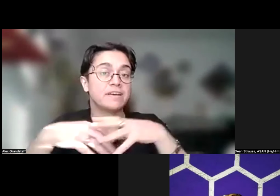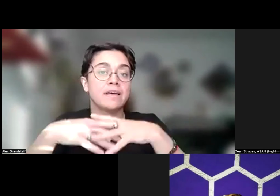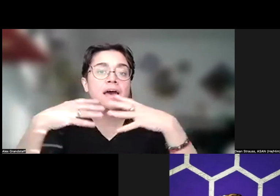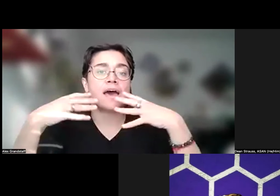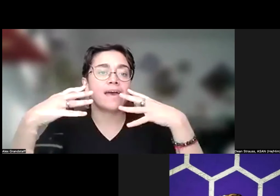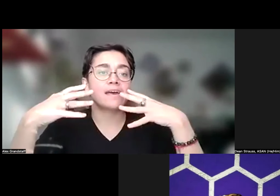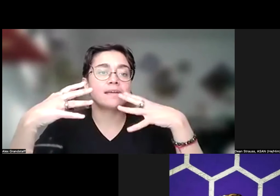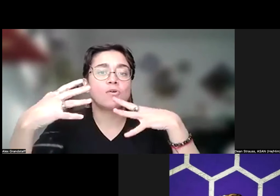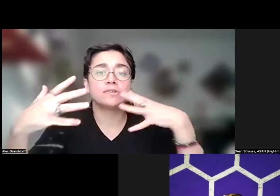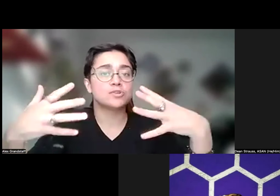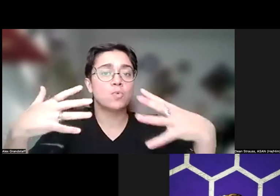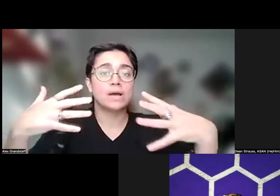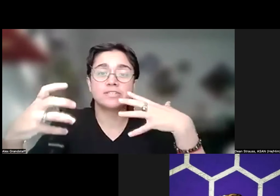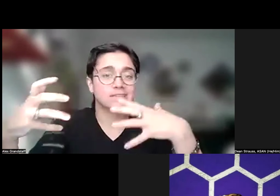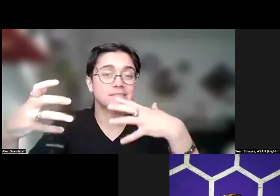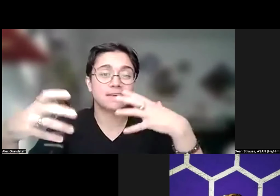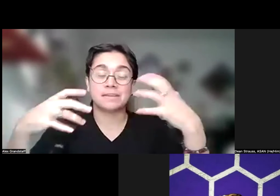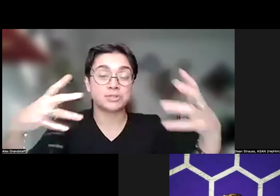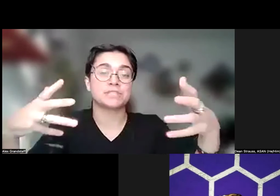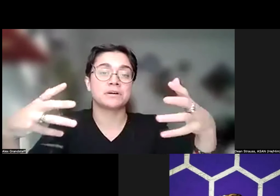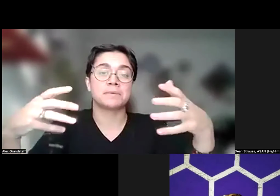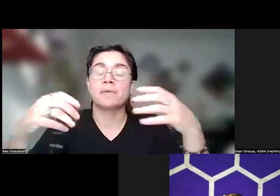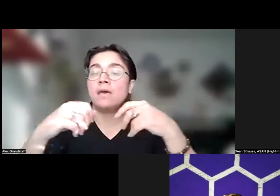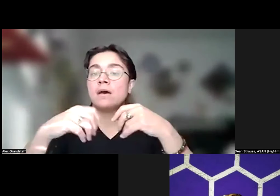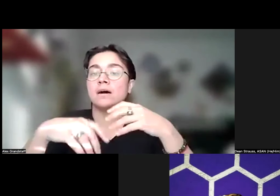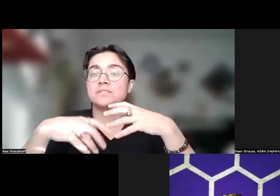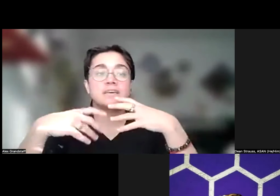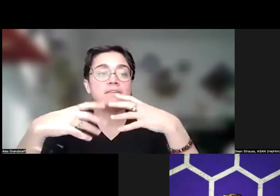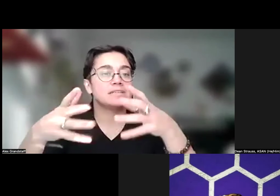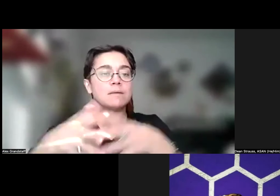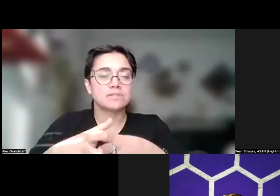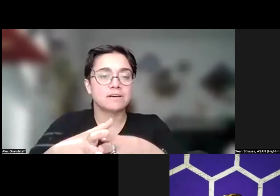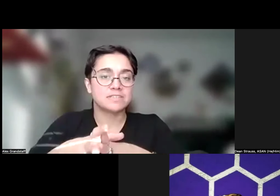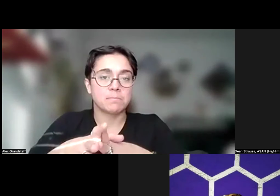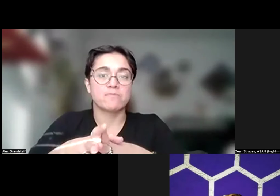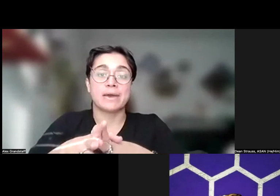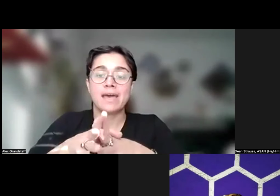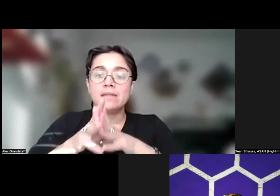How much time and energy.